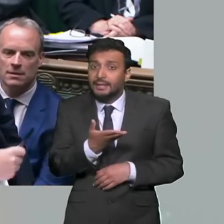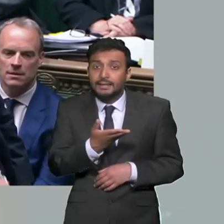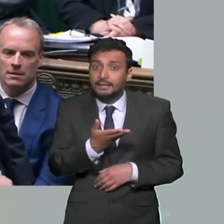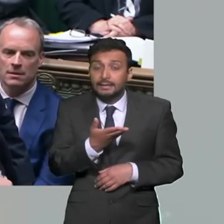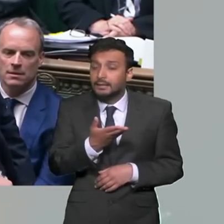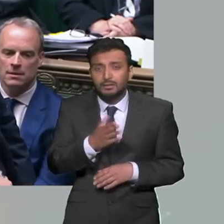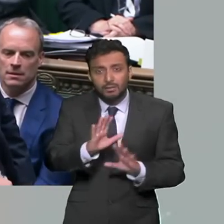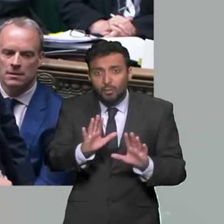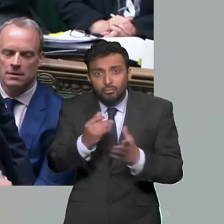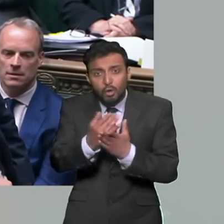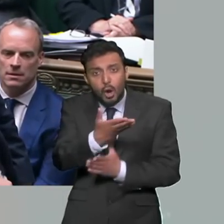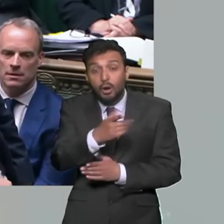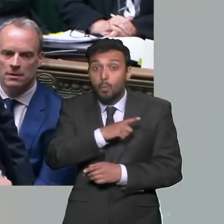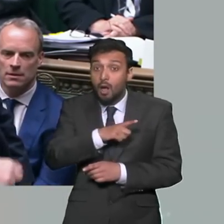Actually, because of the steps we took, last year we had the fastest growth in the G7,